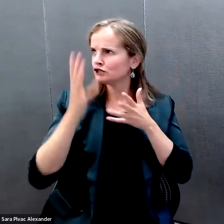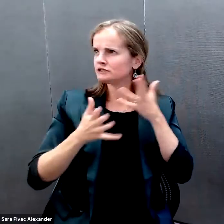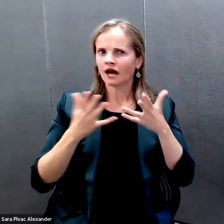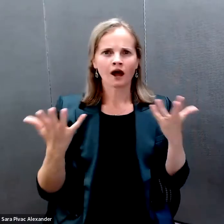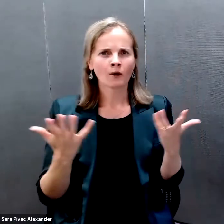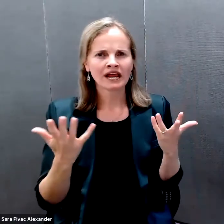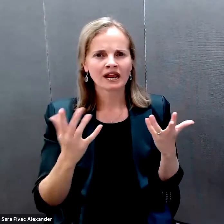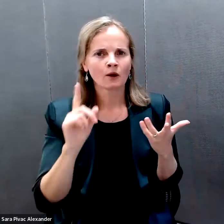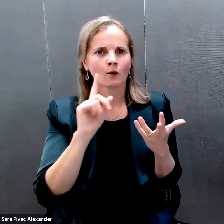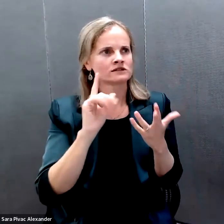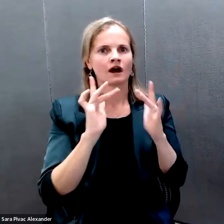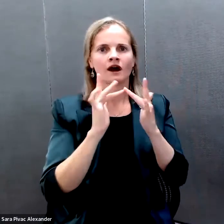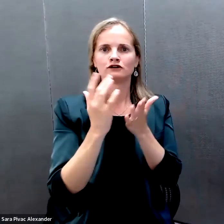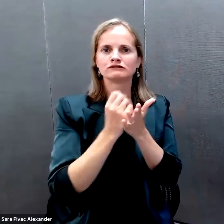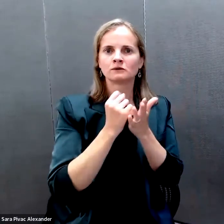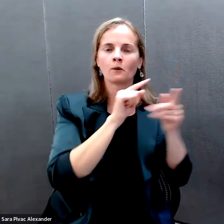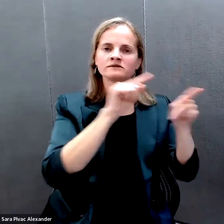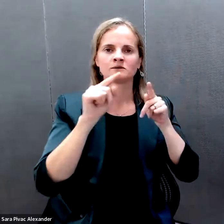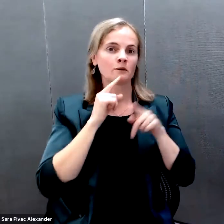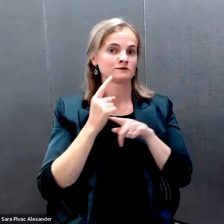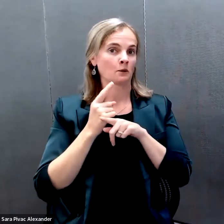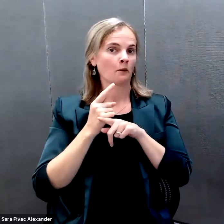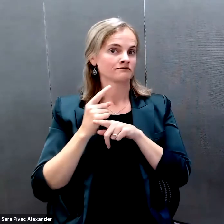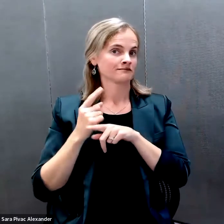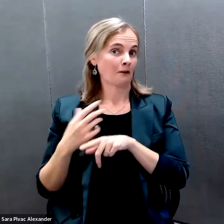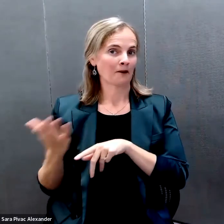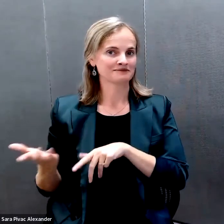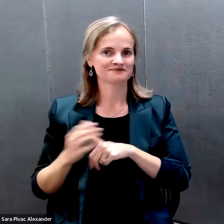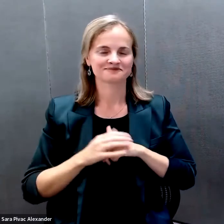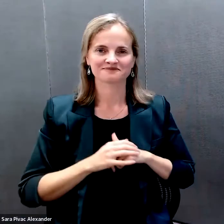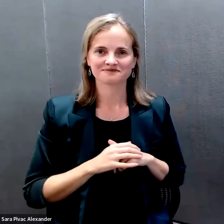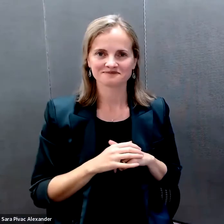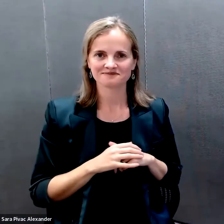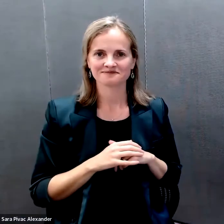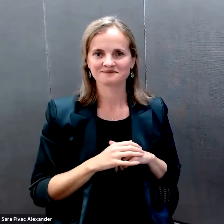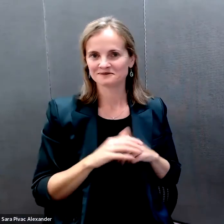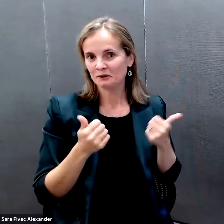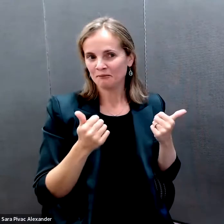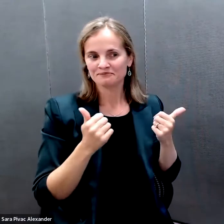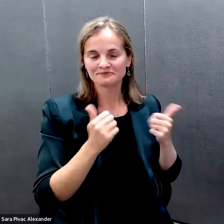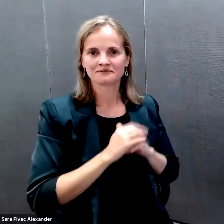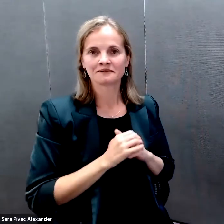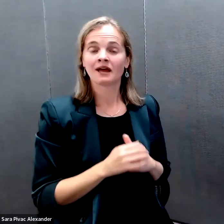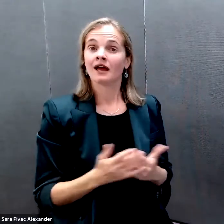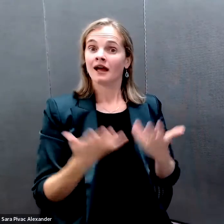and she's going to be showing you some really useful resources that are online for learning in NZSL independently